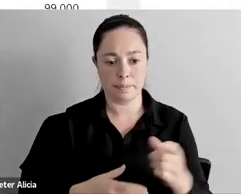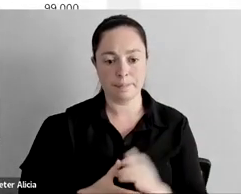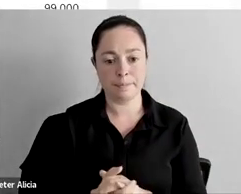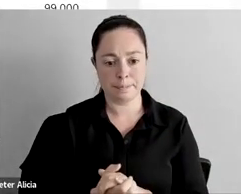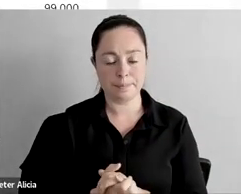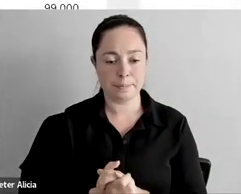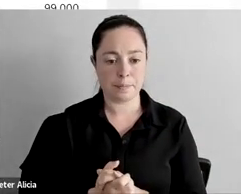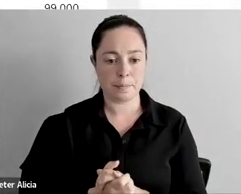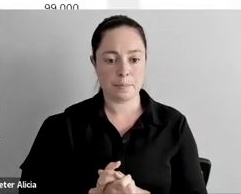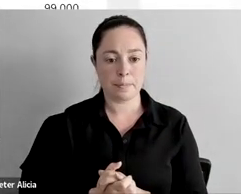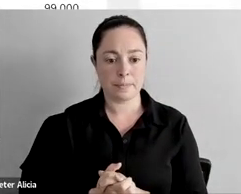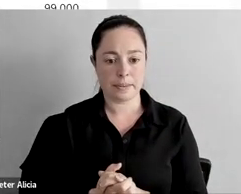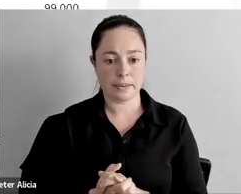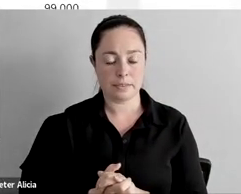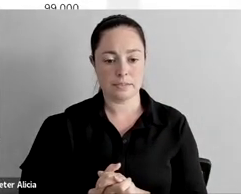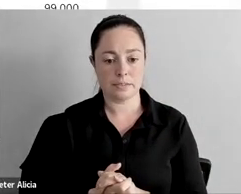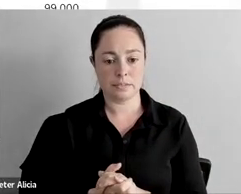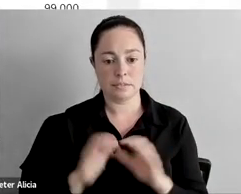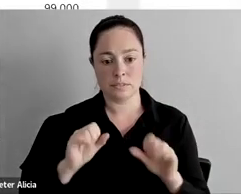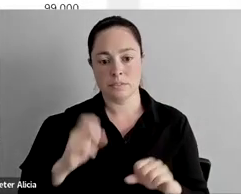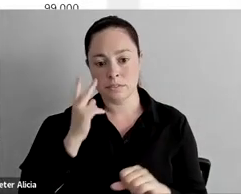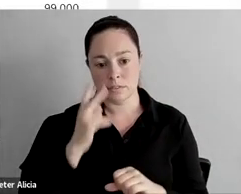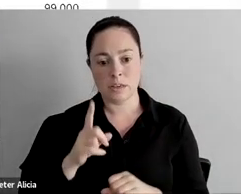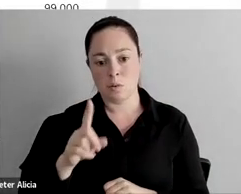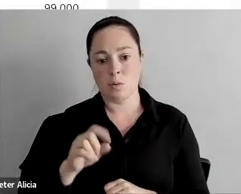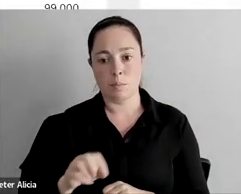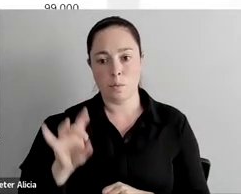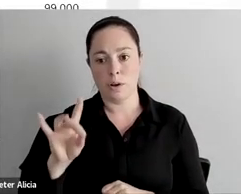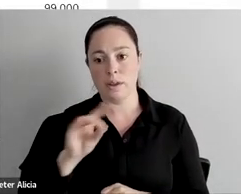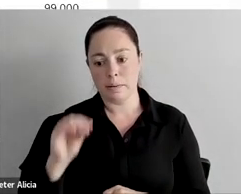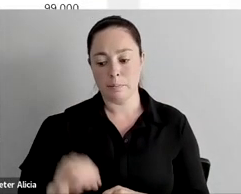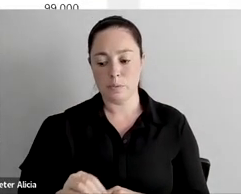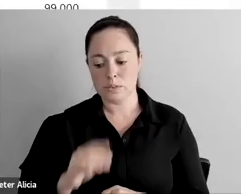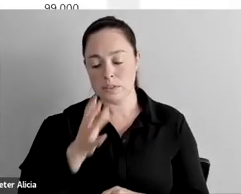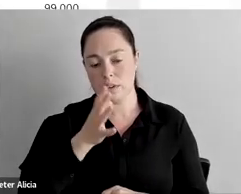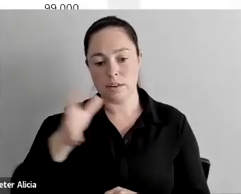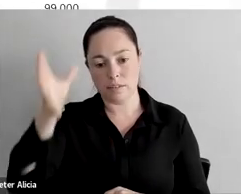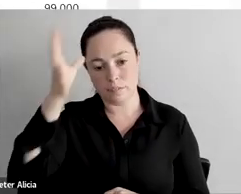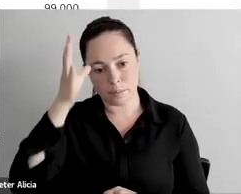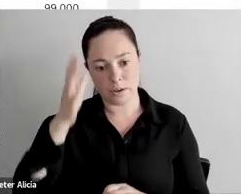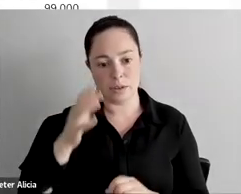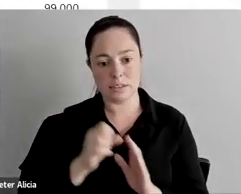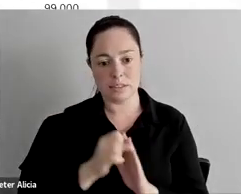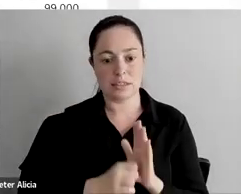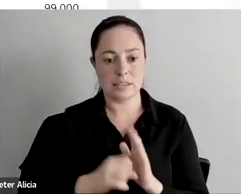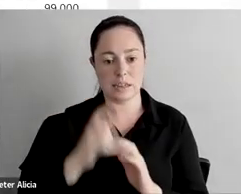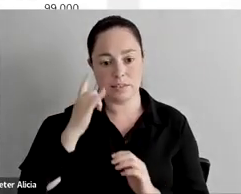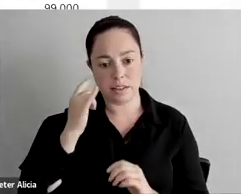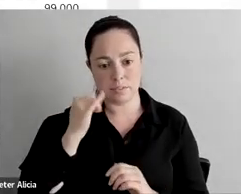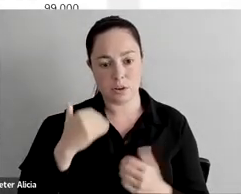see that 1.8% of parents in California have a cognitive